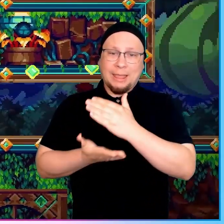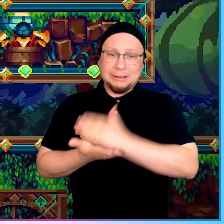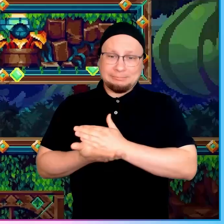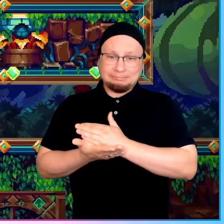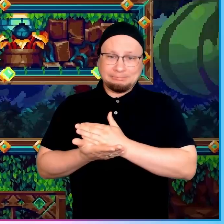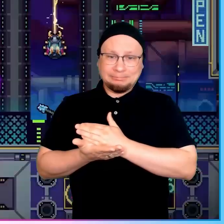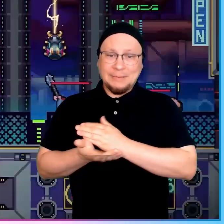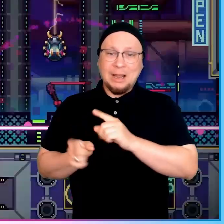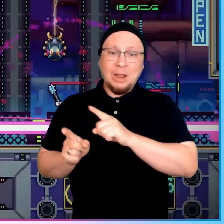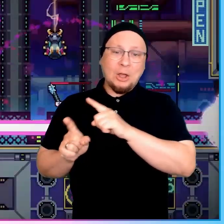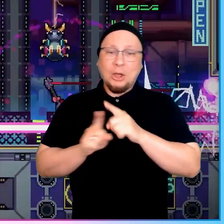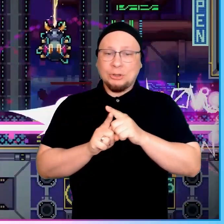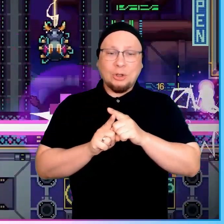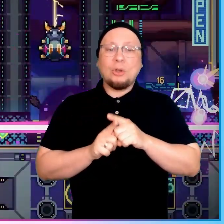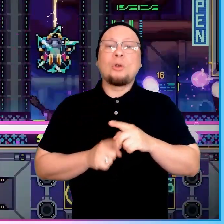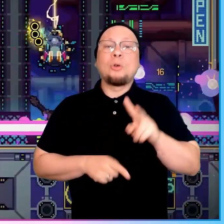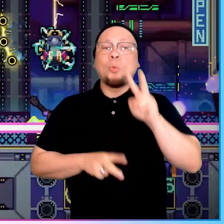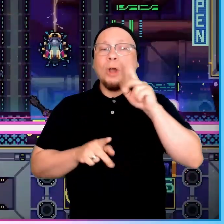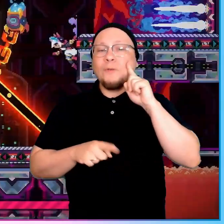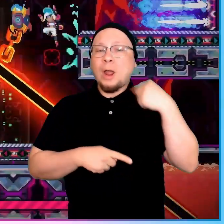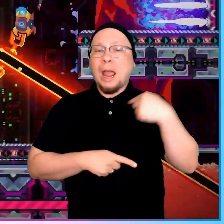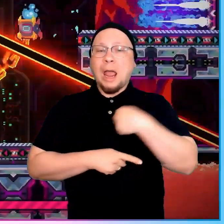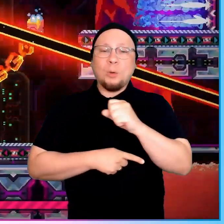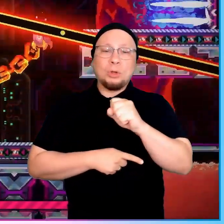and stay tuned to the Knight Shift and Playtonic socials for more info soon.